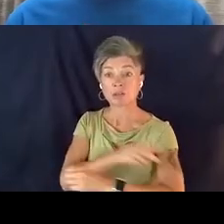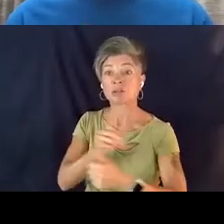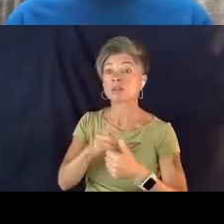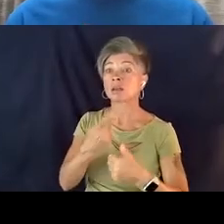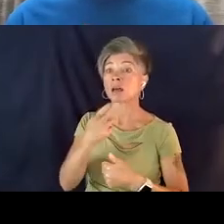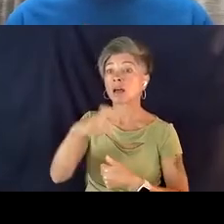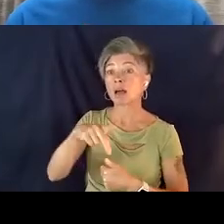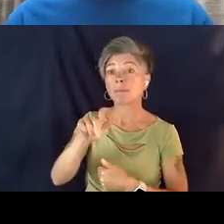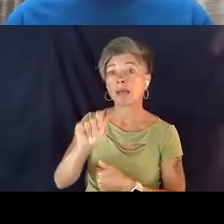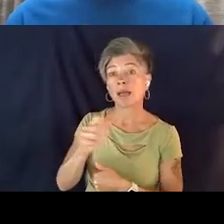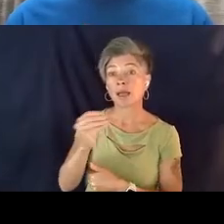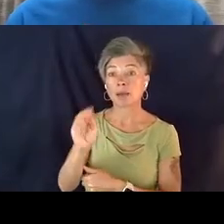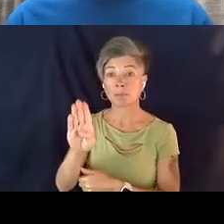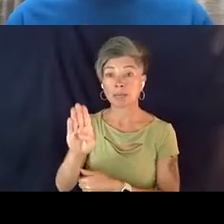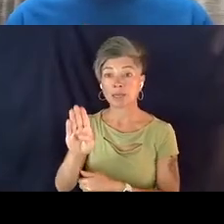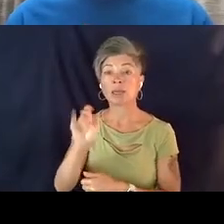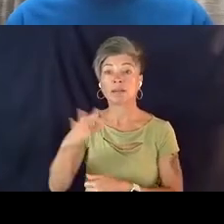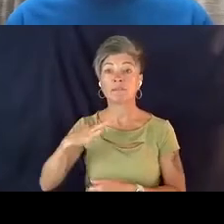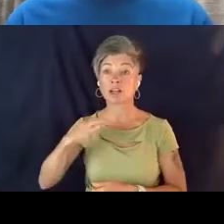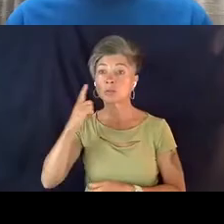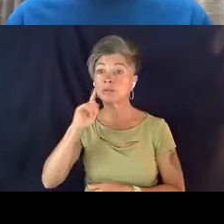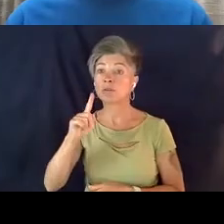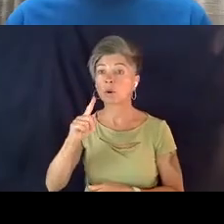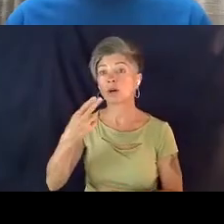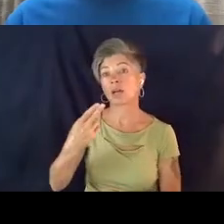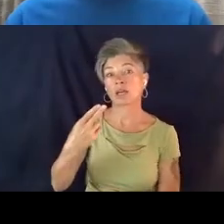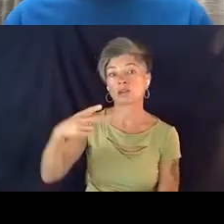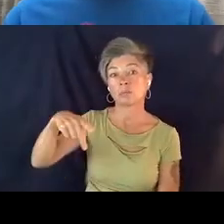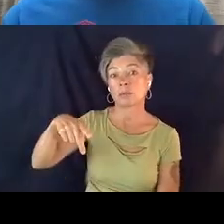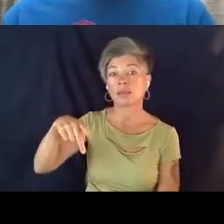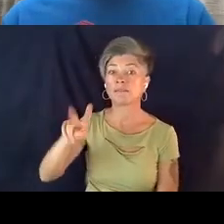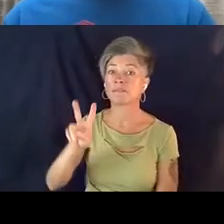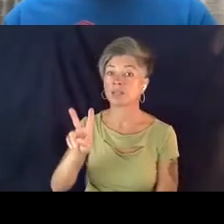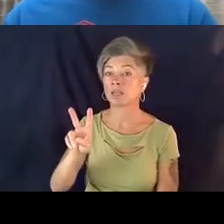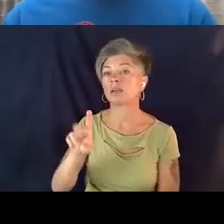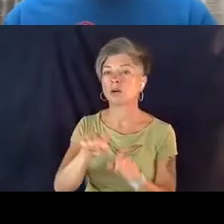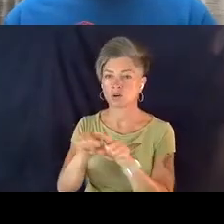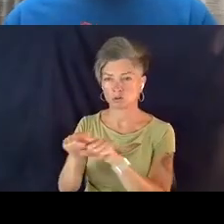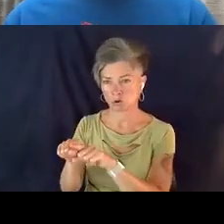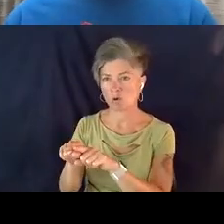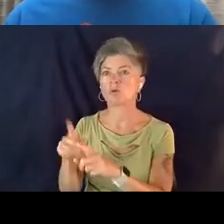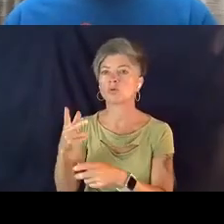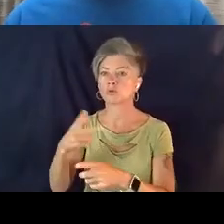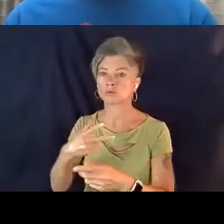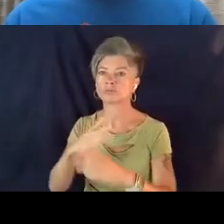and then if you're eligible for the human papillomavirus vaccine as well. And then exercise and activity.